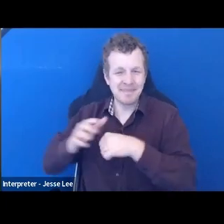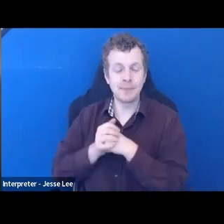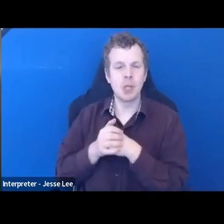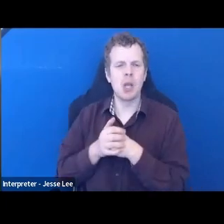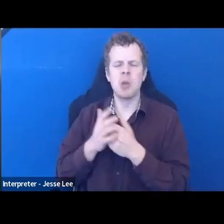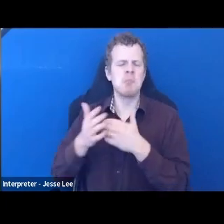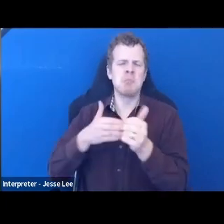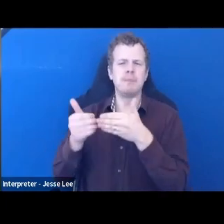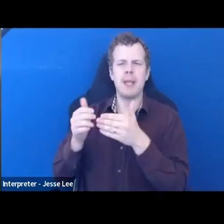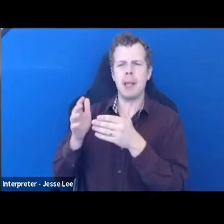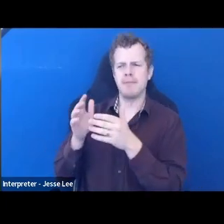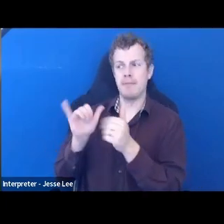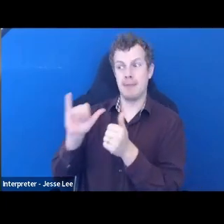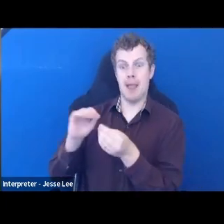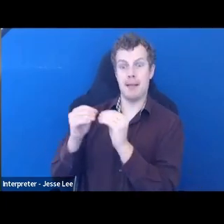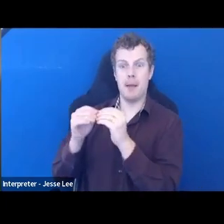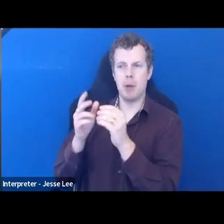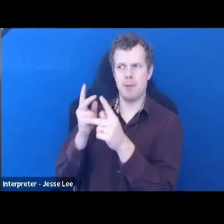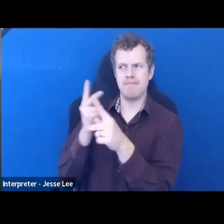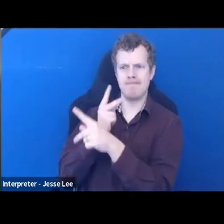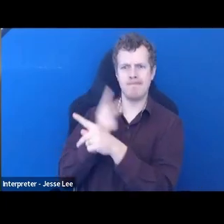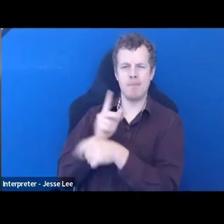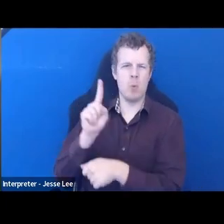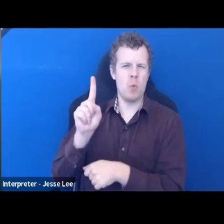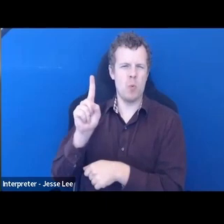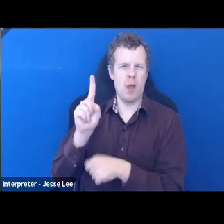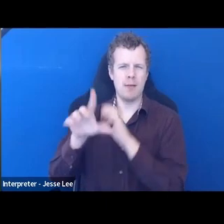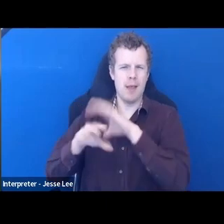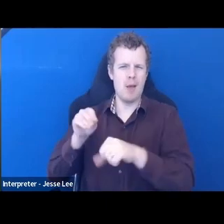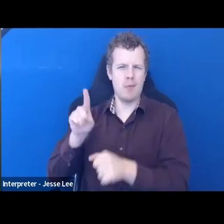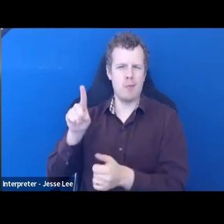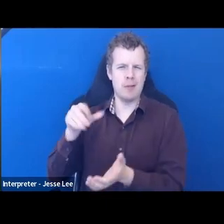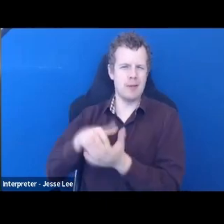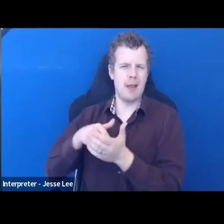that about approximately one per 1,000 infants would qualify